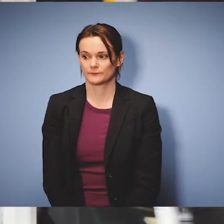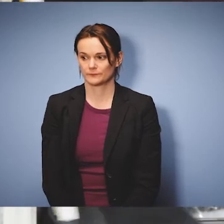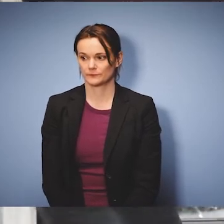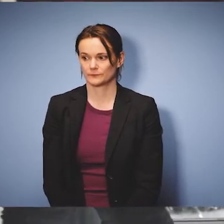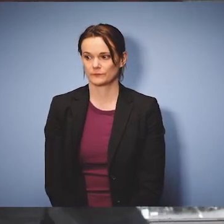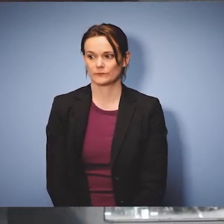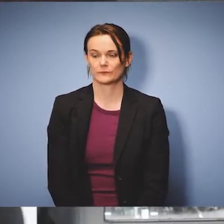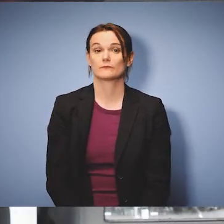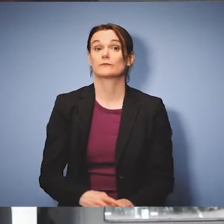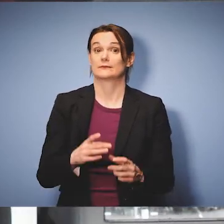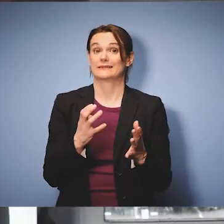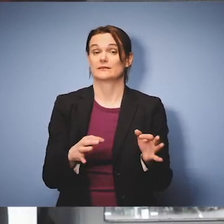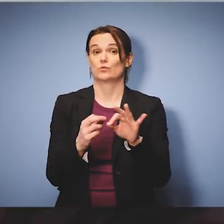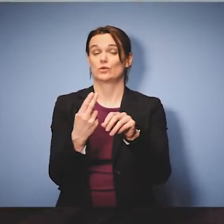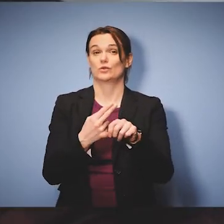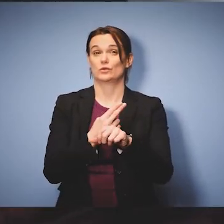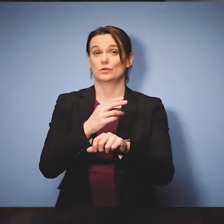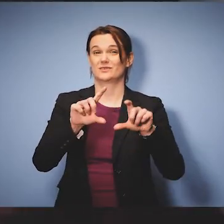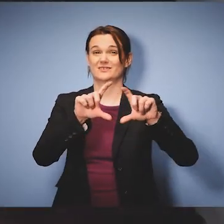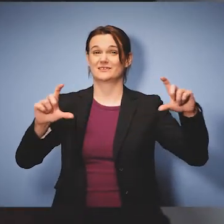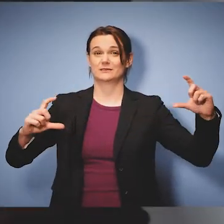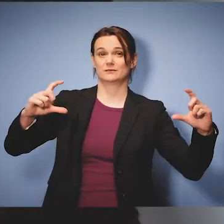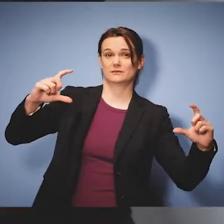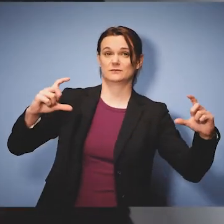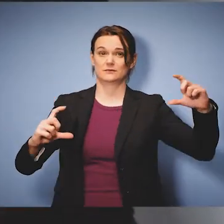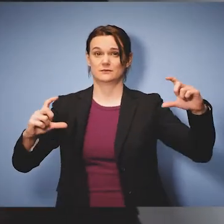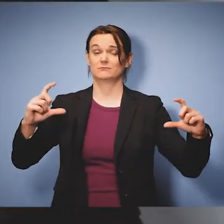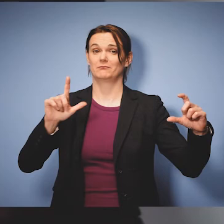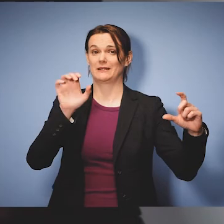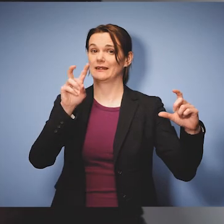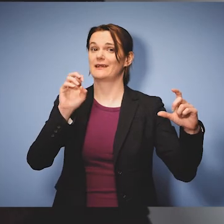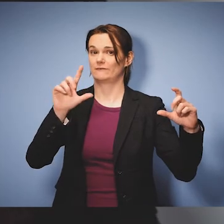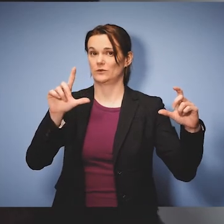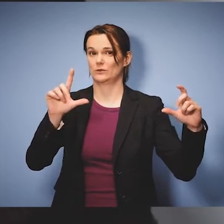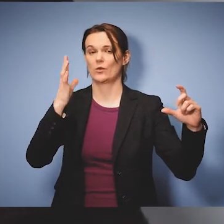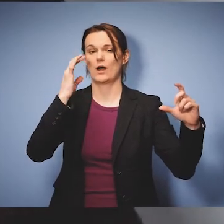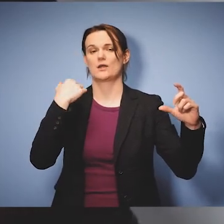So you'll need your level for these ones, just to make sure that they are up completely straight.